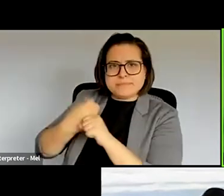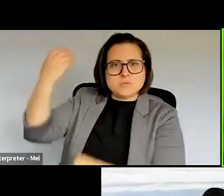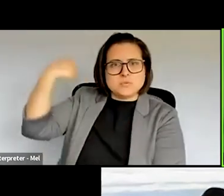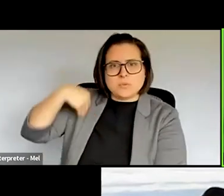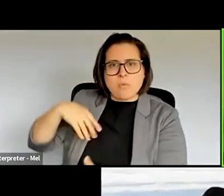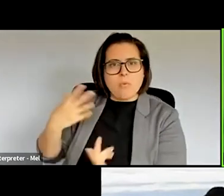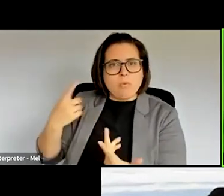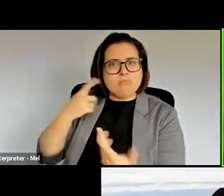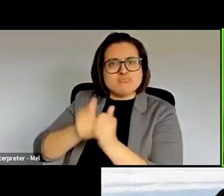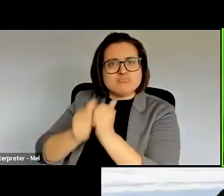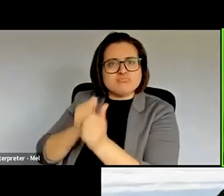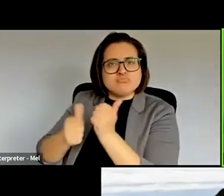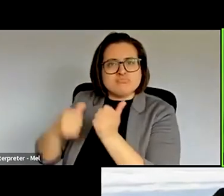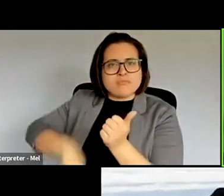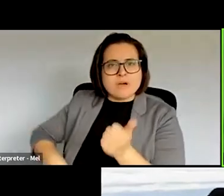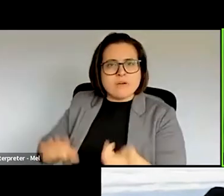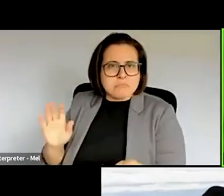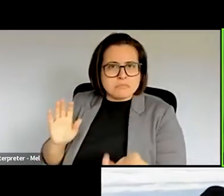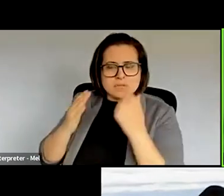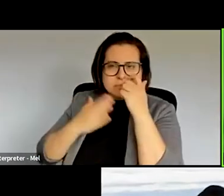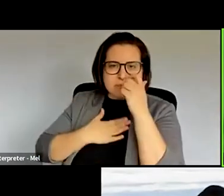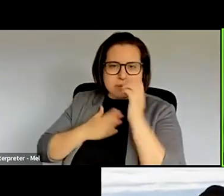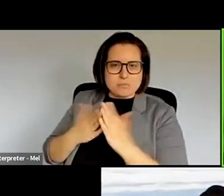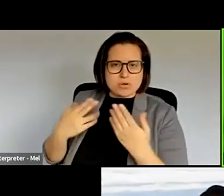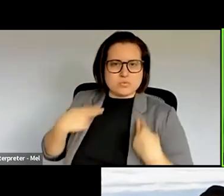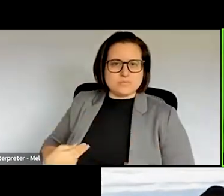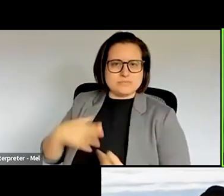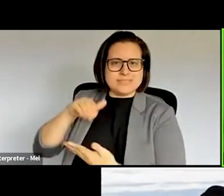competitive advantage and I think you know my book "Human-Centered AI" and I make the